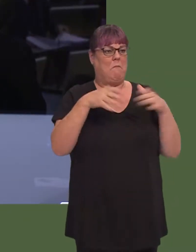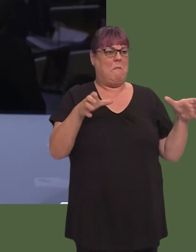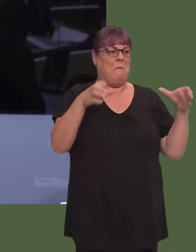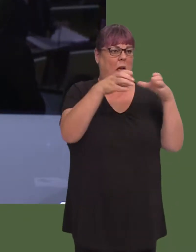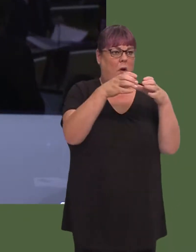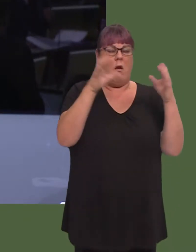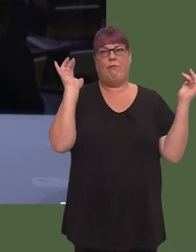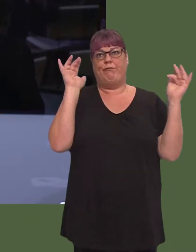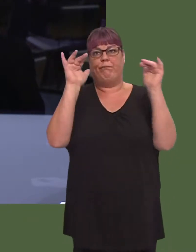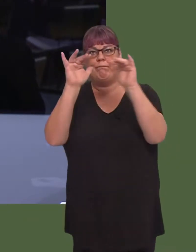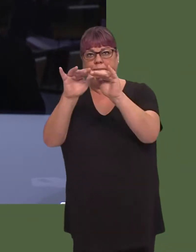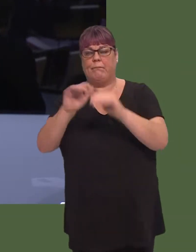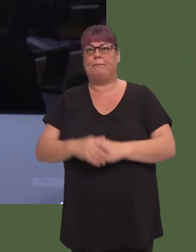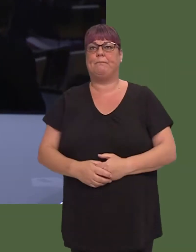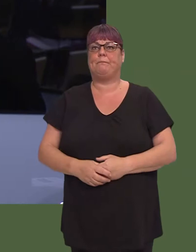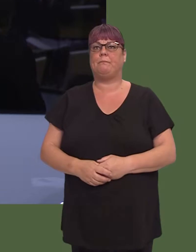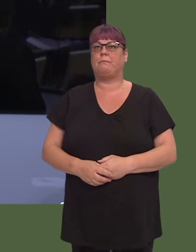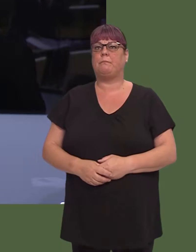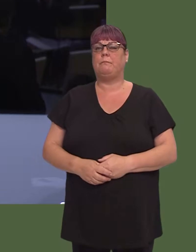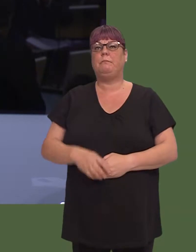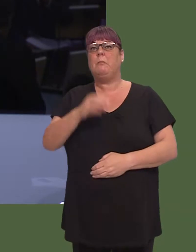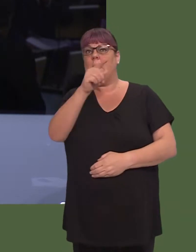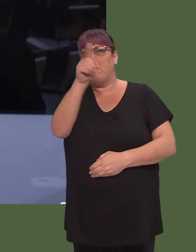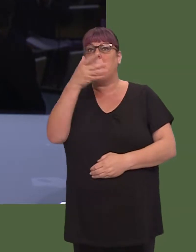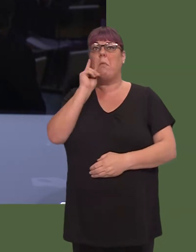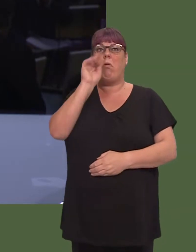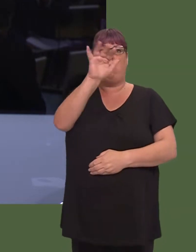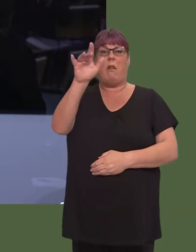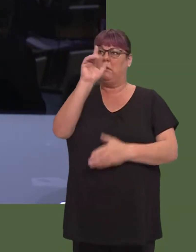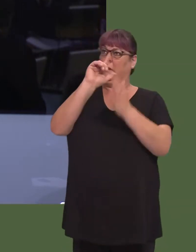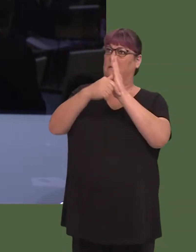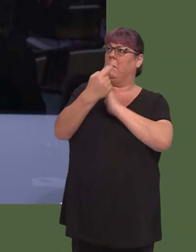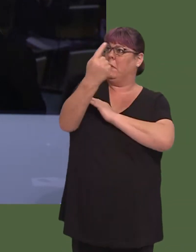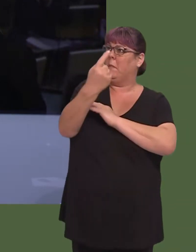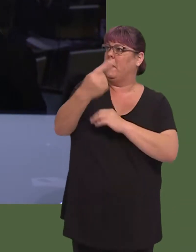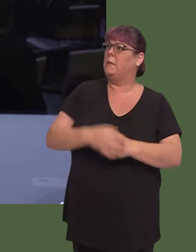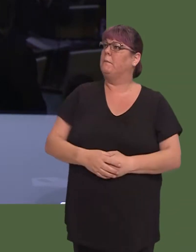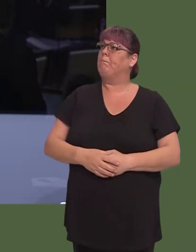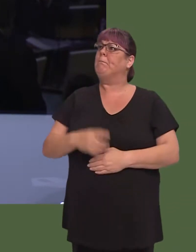Welsh Government offer to the universities, which are obviously a crucial part of our